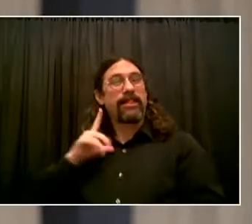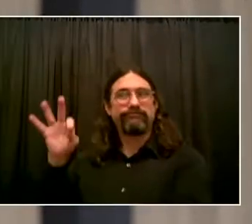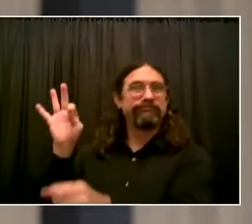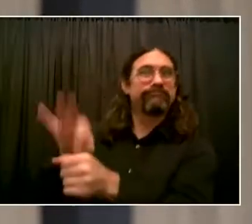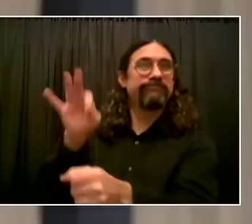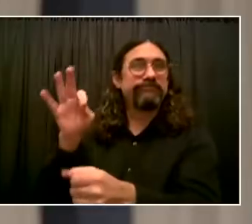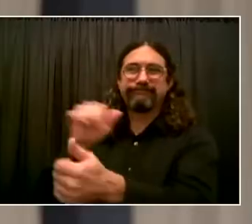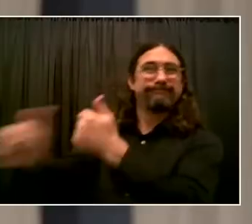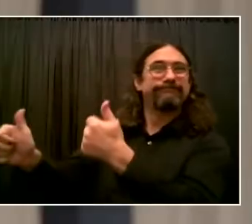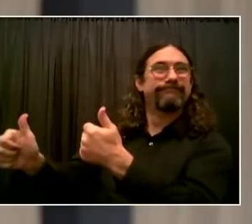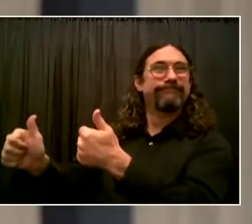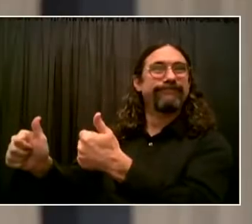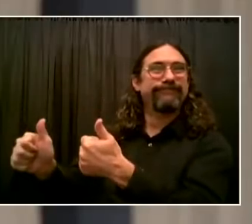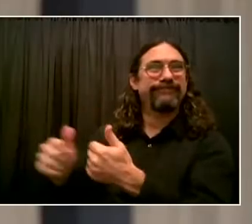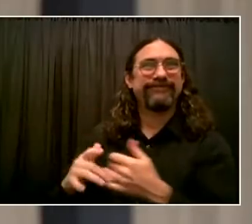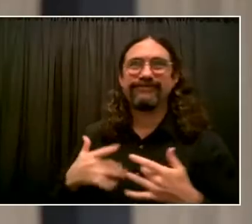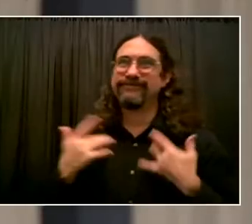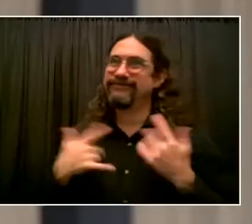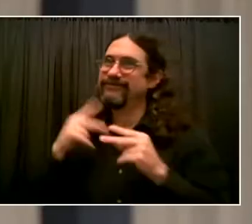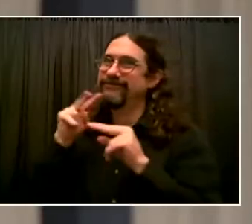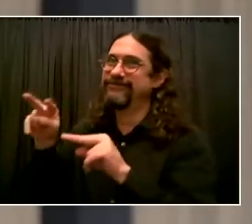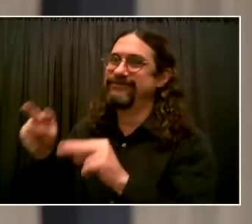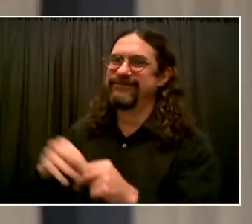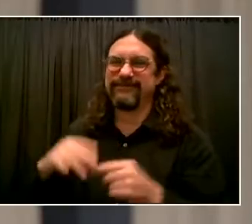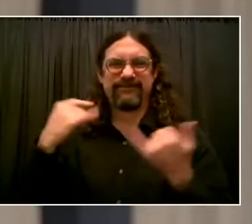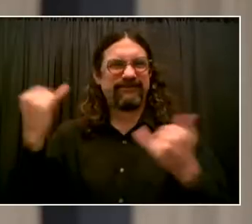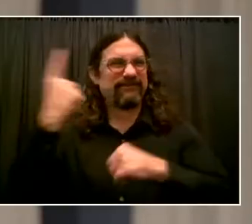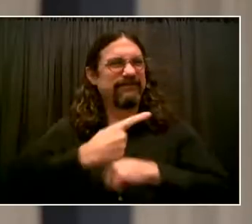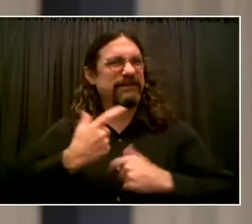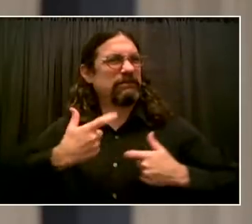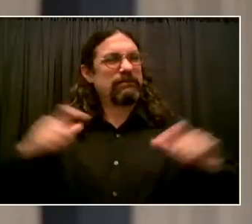TALK ABOUT IT.